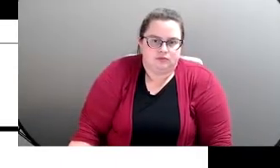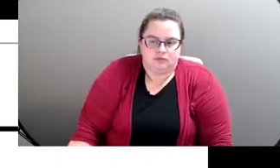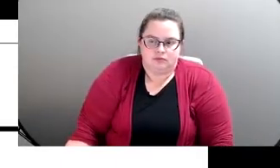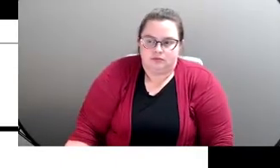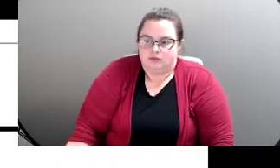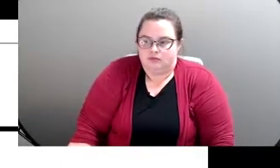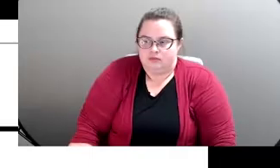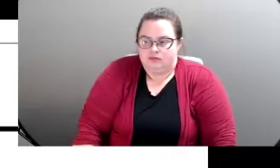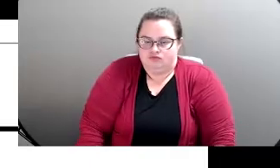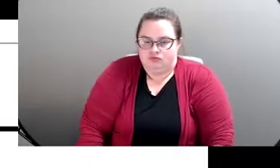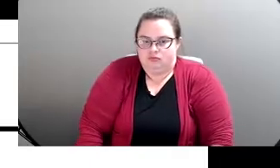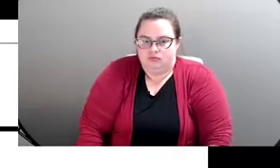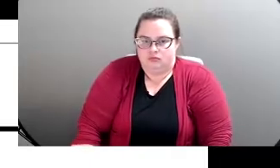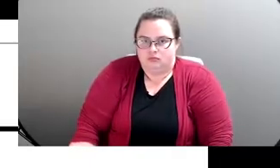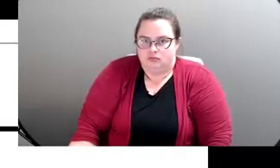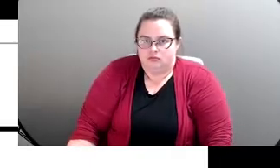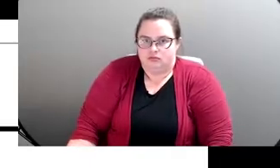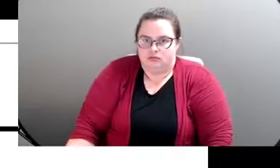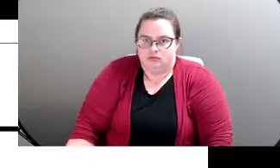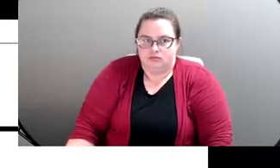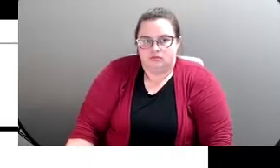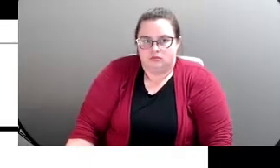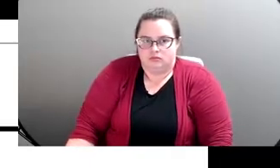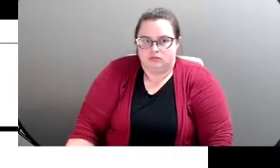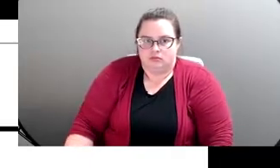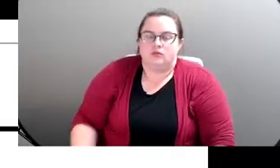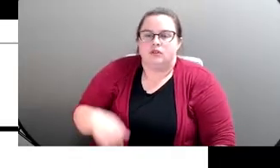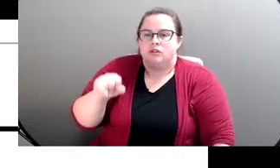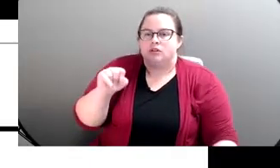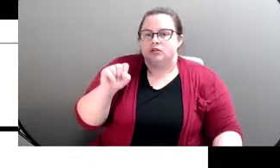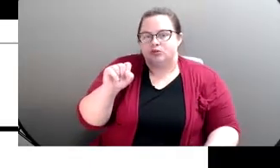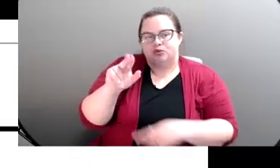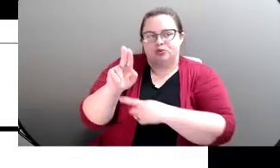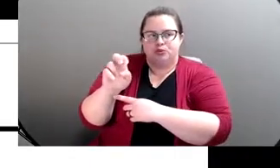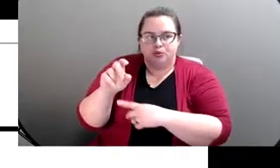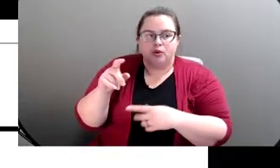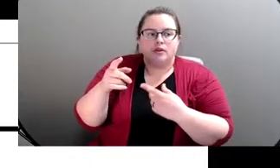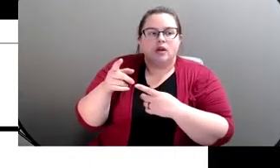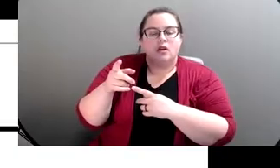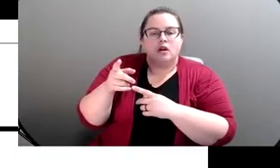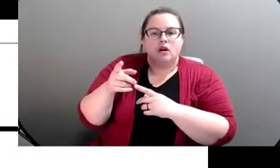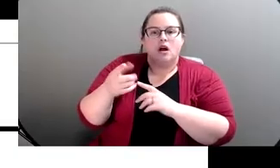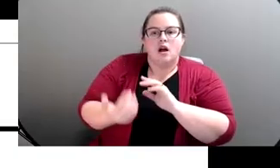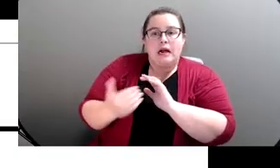All right. Let's see. Yeah. So again you can remind students that they haven't submitted,